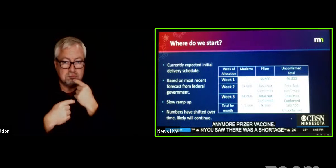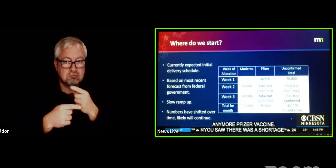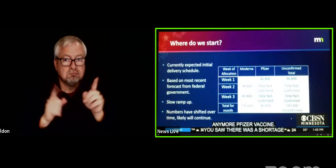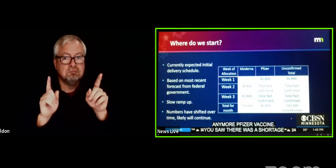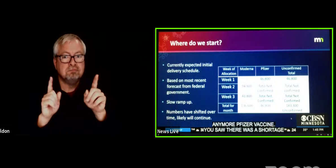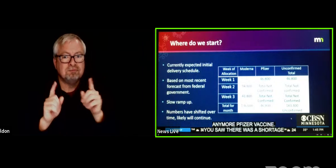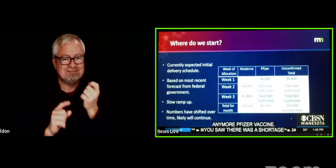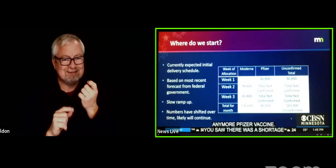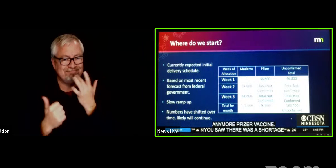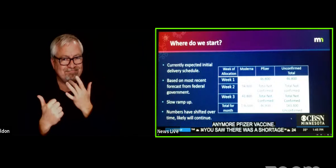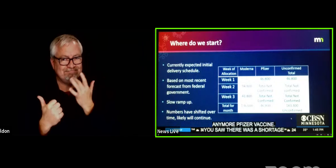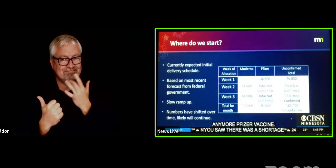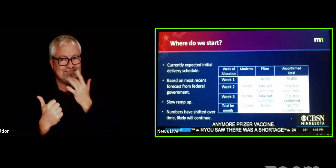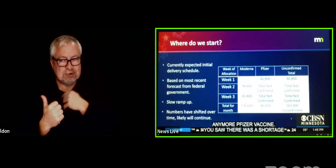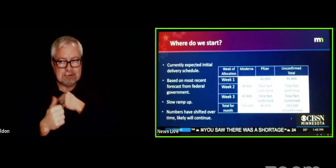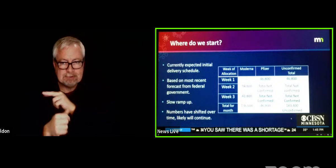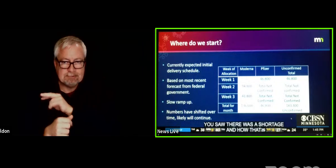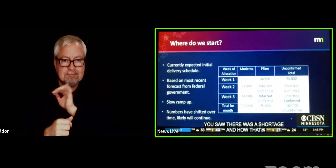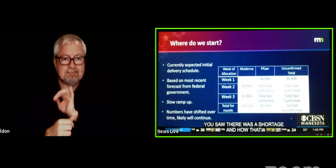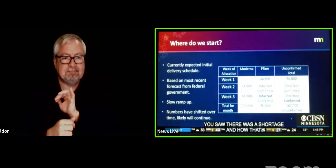THEIVES US WITH BETWEEN NOW AND BASICALLY THE ENDS OF